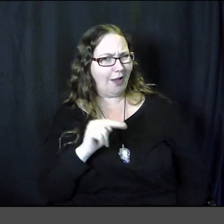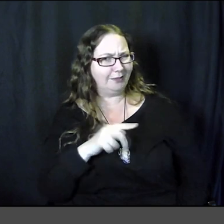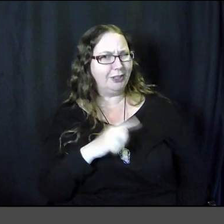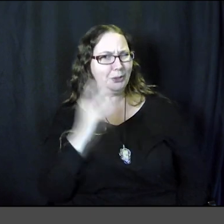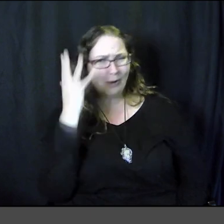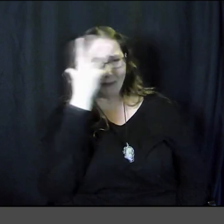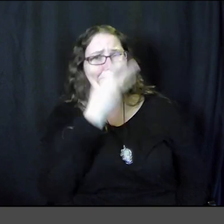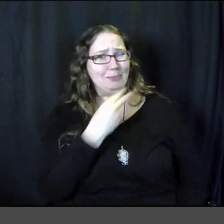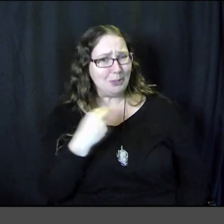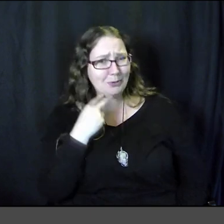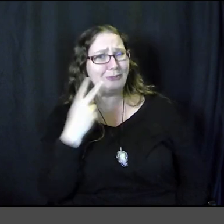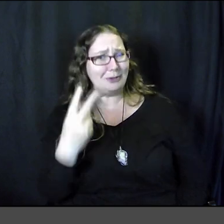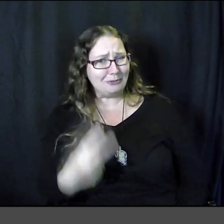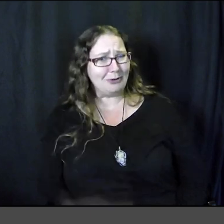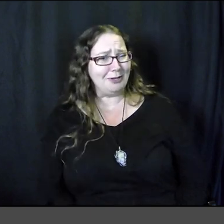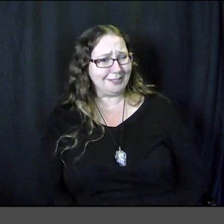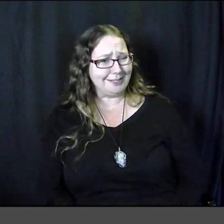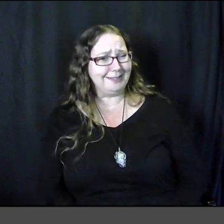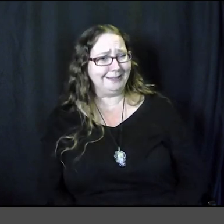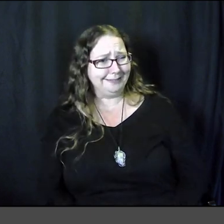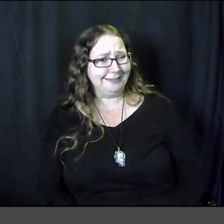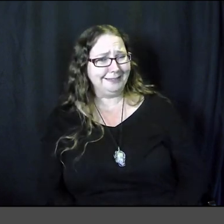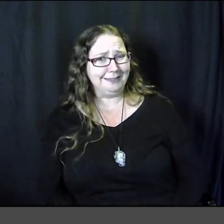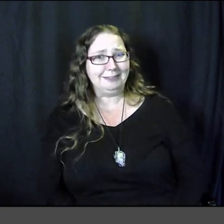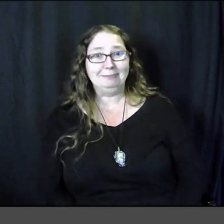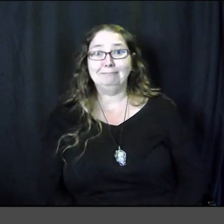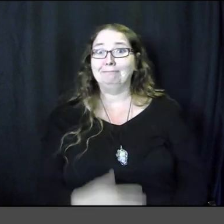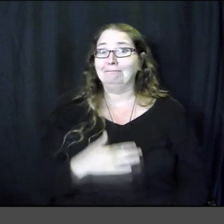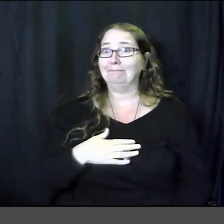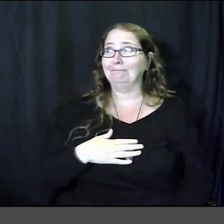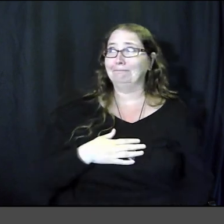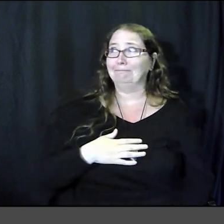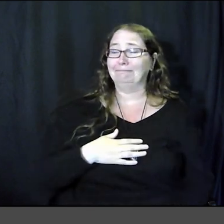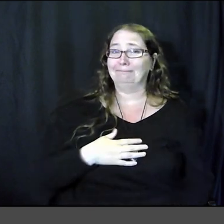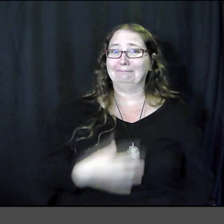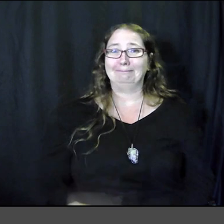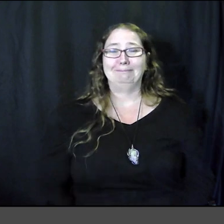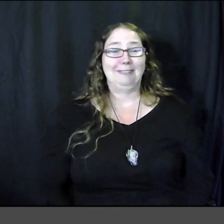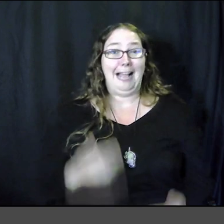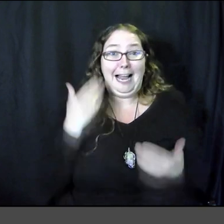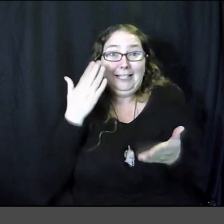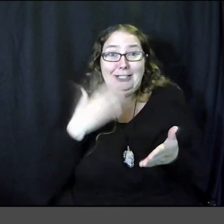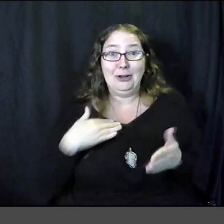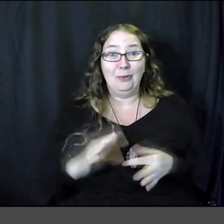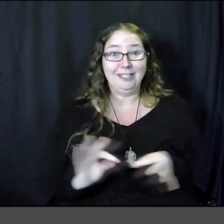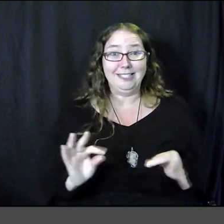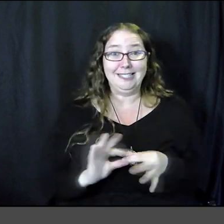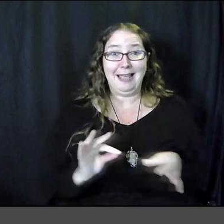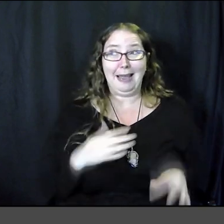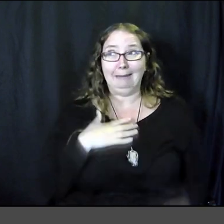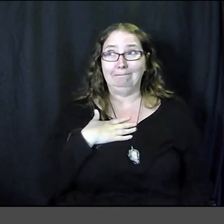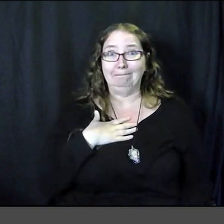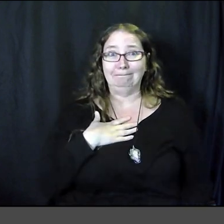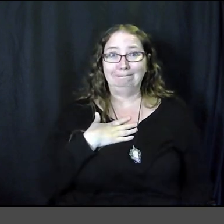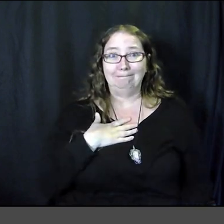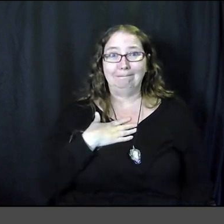AND I HAD IT. I DIDN'T KNOW WHAT TO SAY. YOU KNOW, I DIDN'T WANT TO ACCEPT IT. I HAD NEVER HEARD OF THAT.